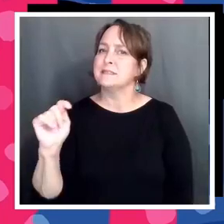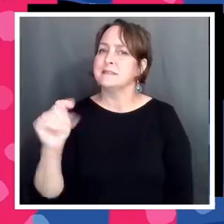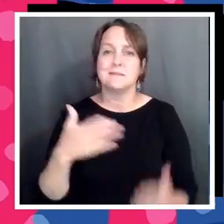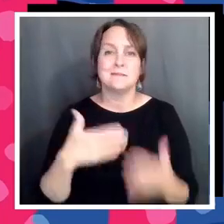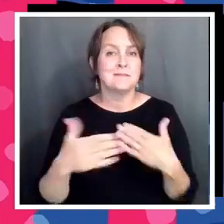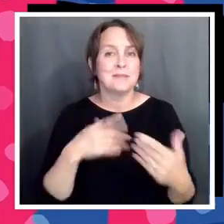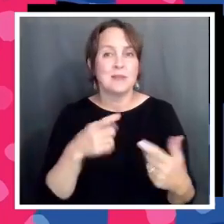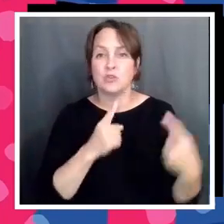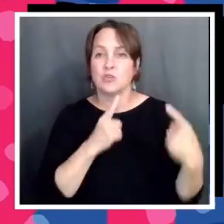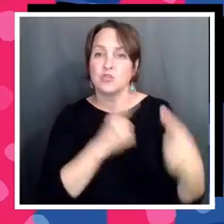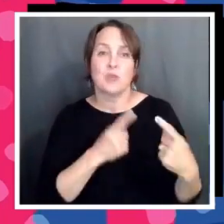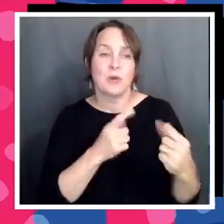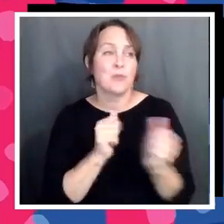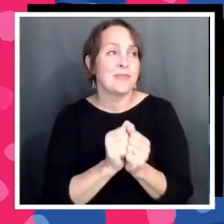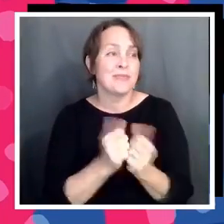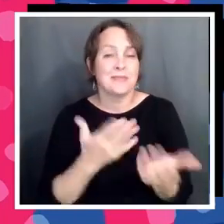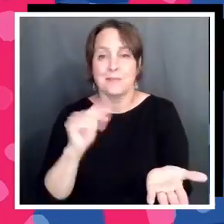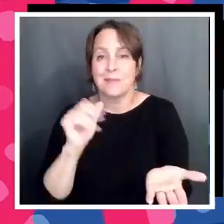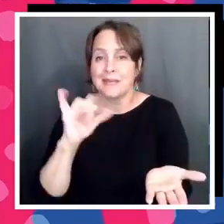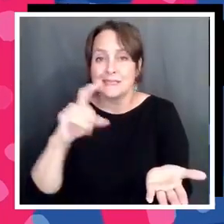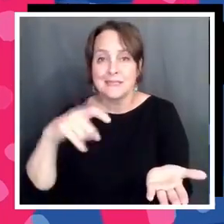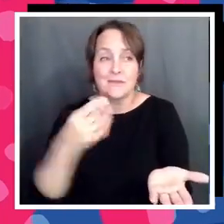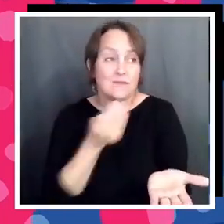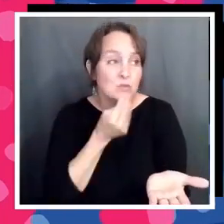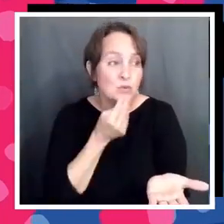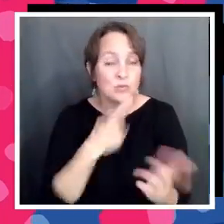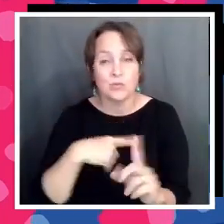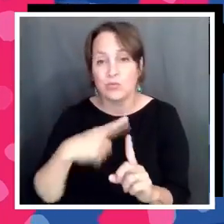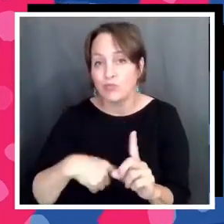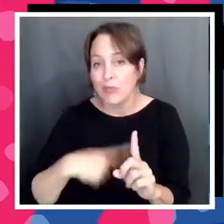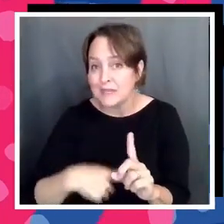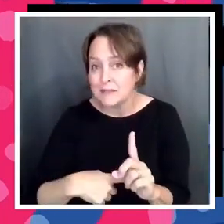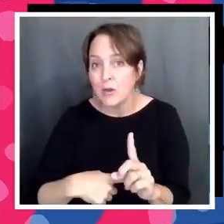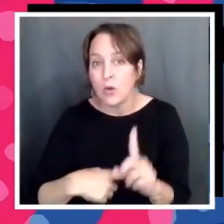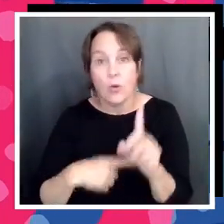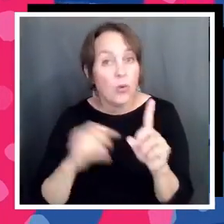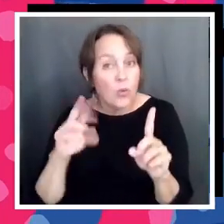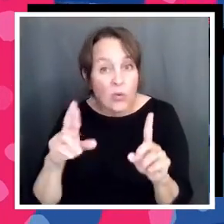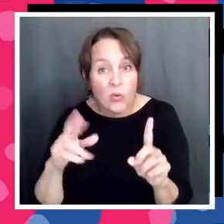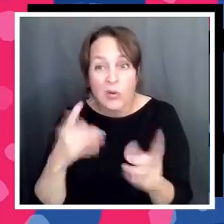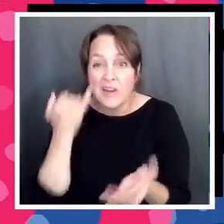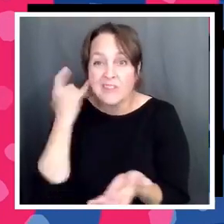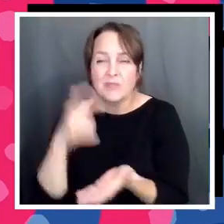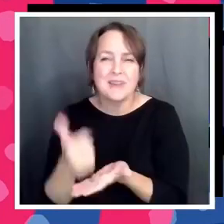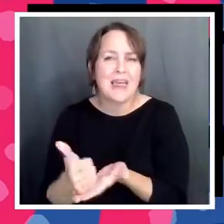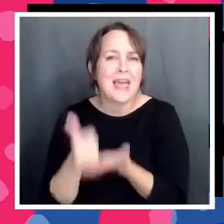TWO AND $50 PER MONTH IS A